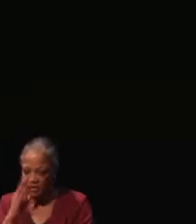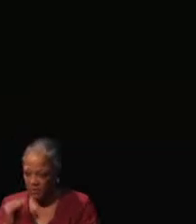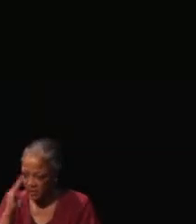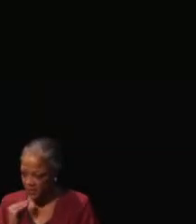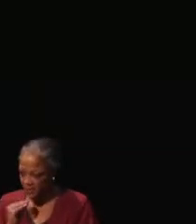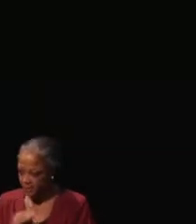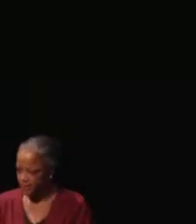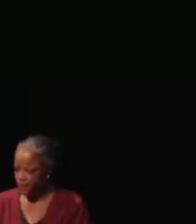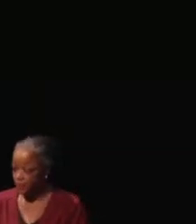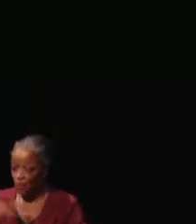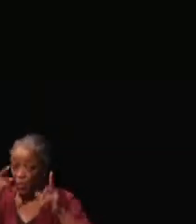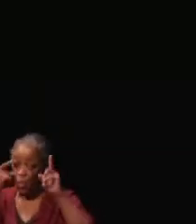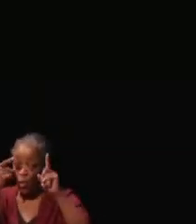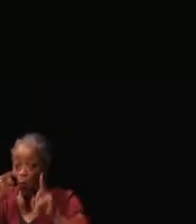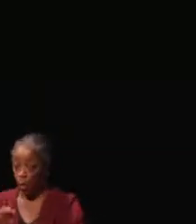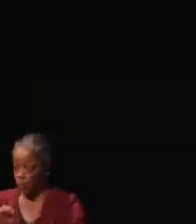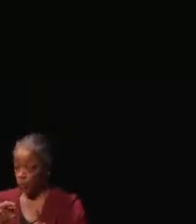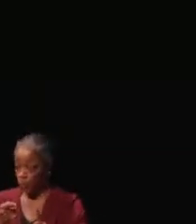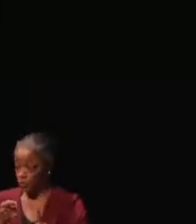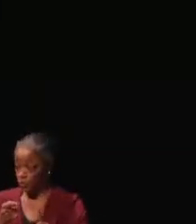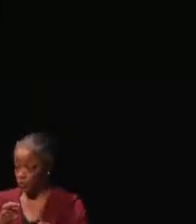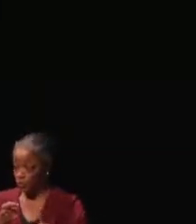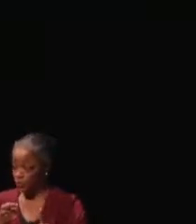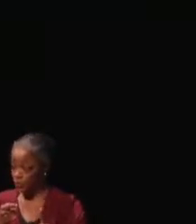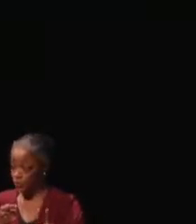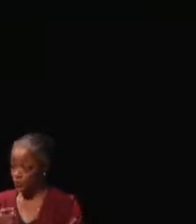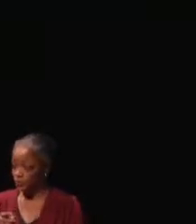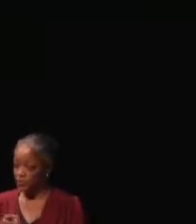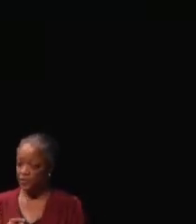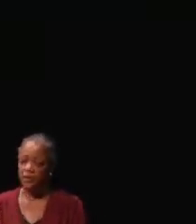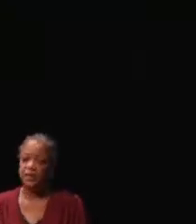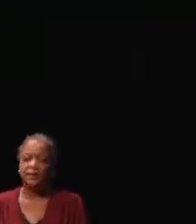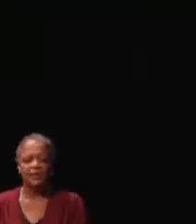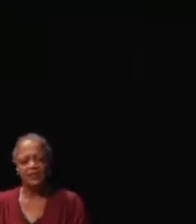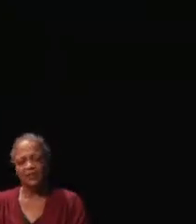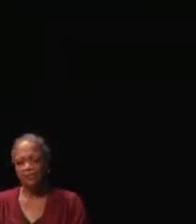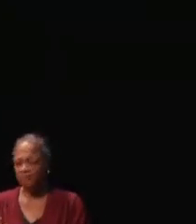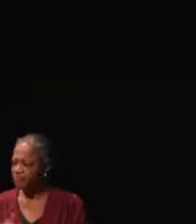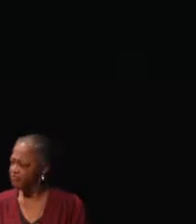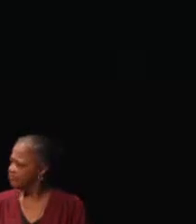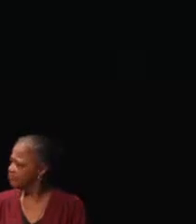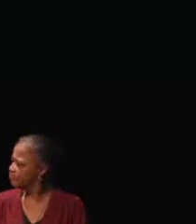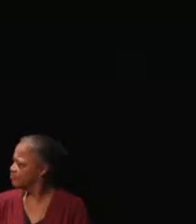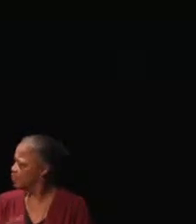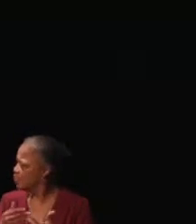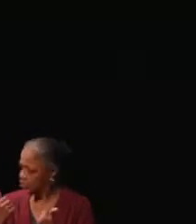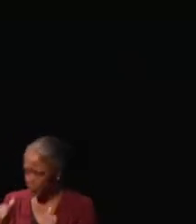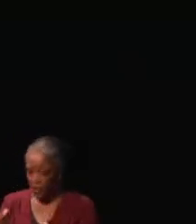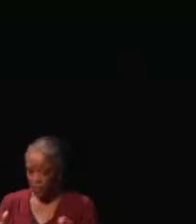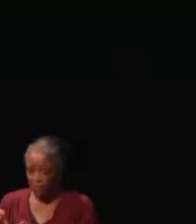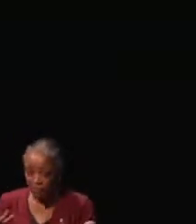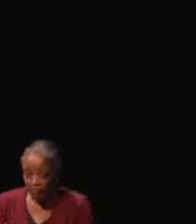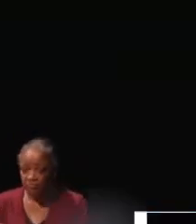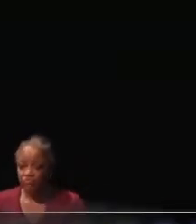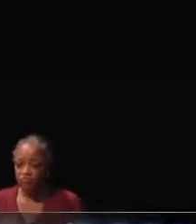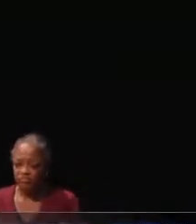I want to give this first one. So, really, what we're trying to do here is just